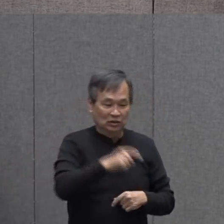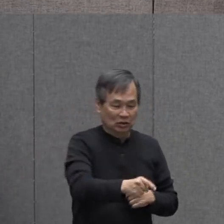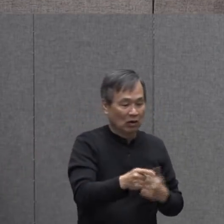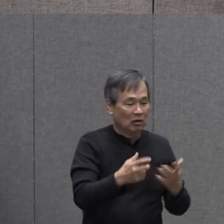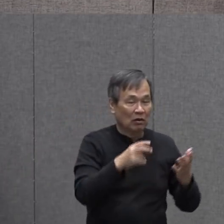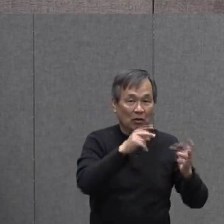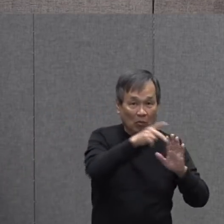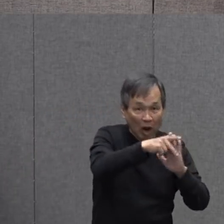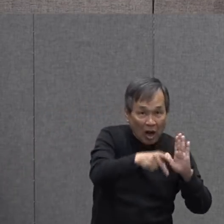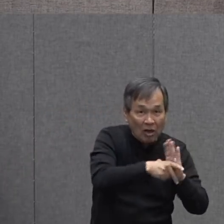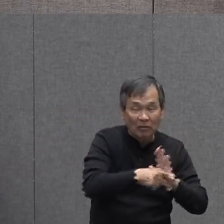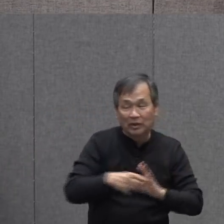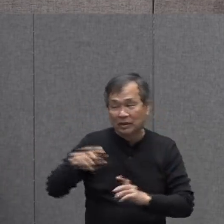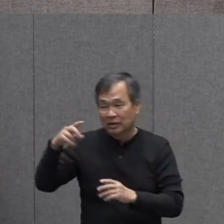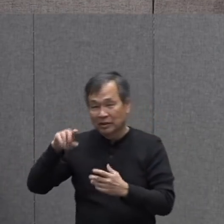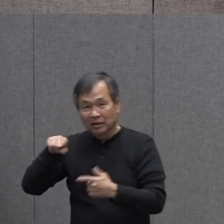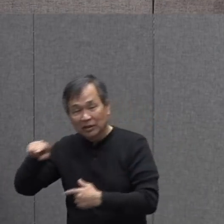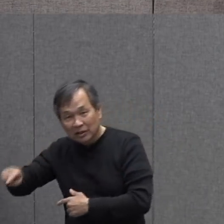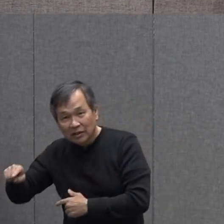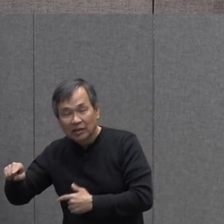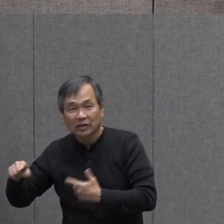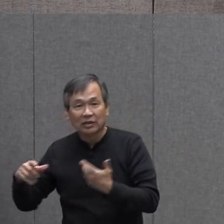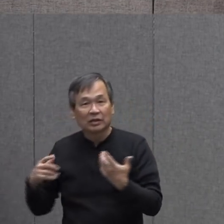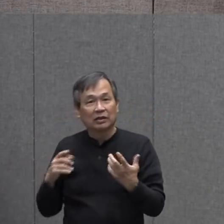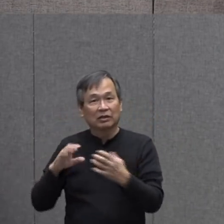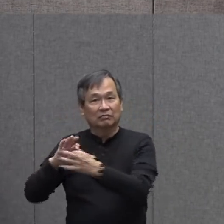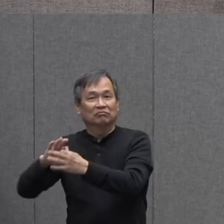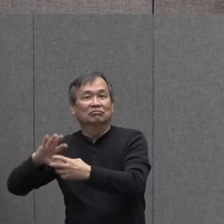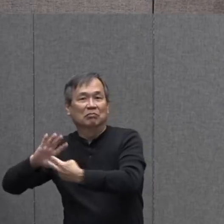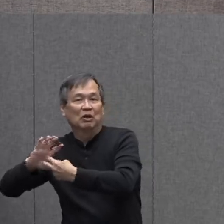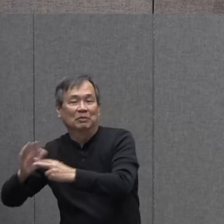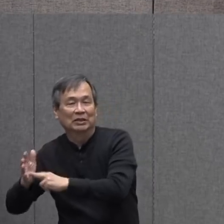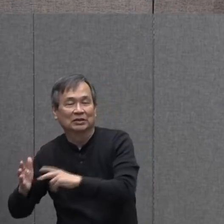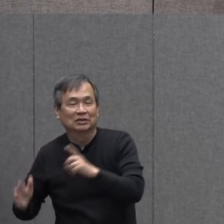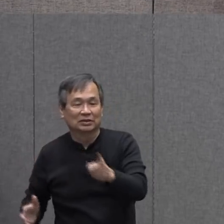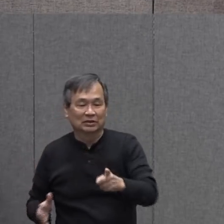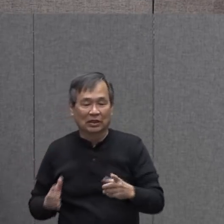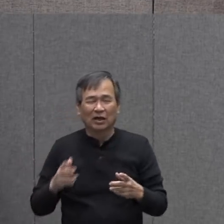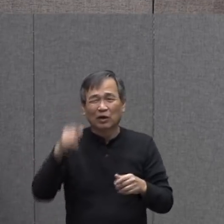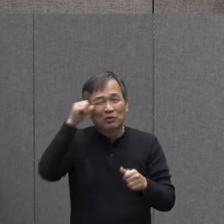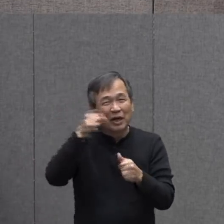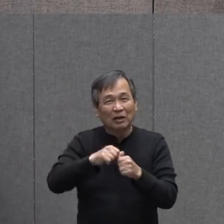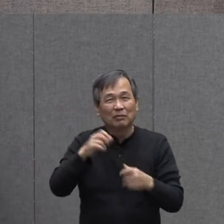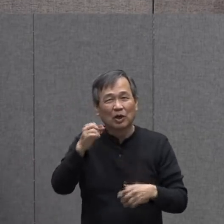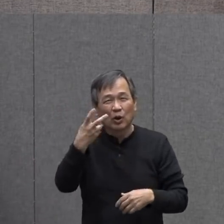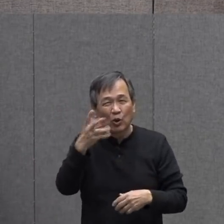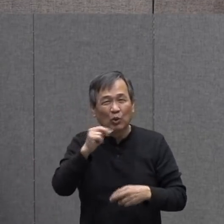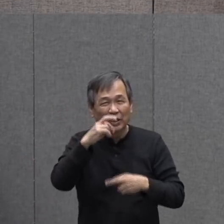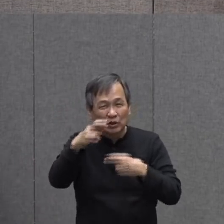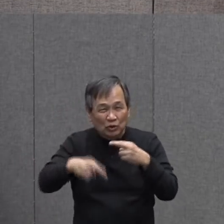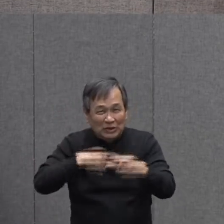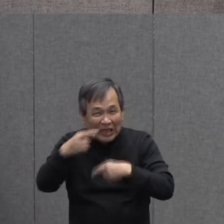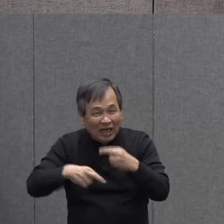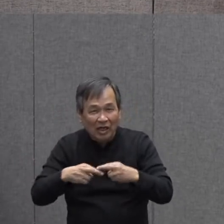different items before you throw them away or recycle them, start keeping them, because next week we're going to build some really cool